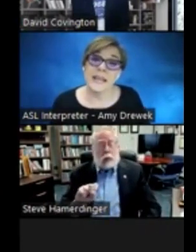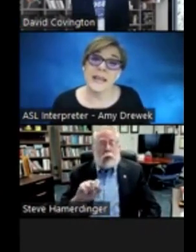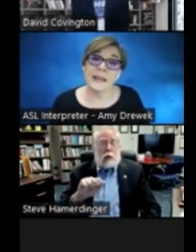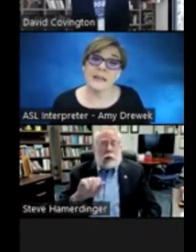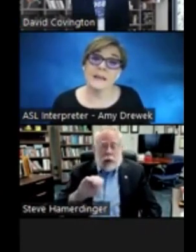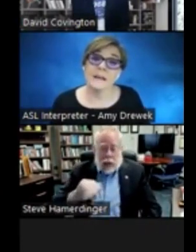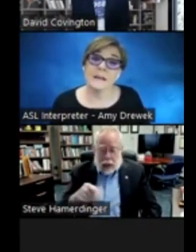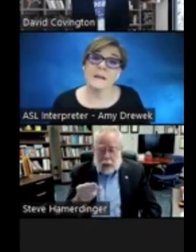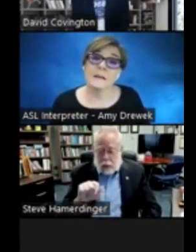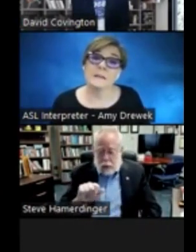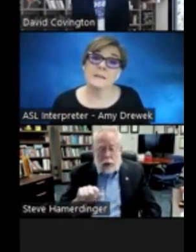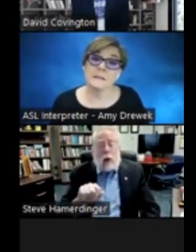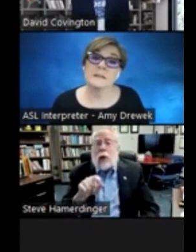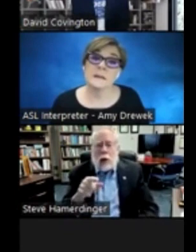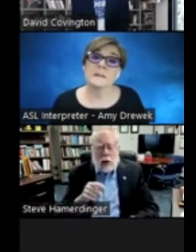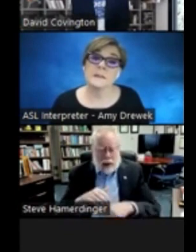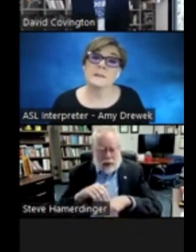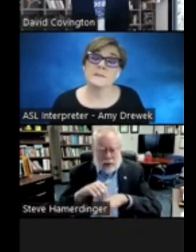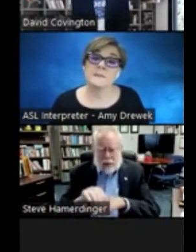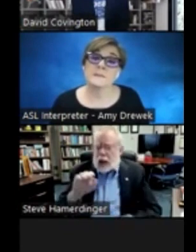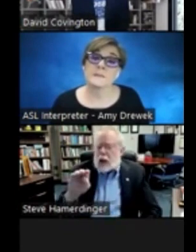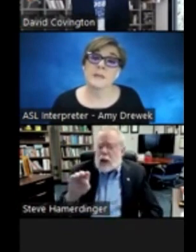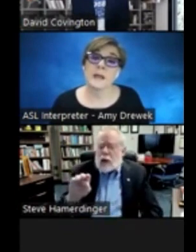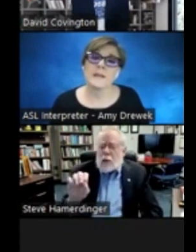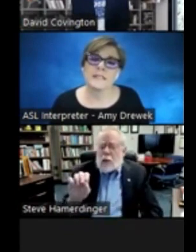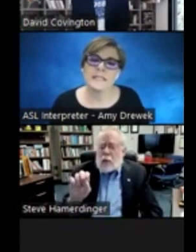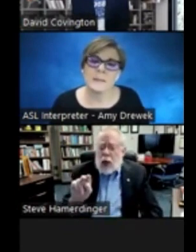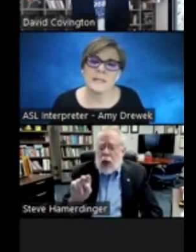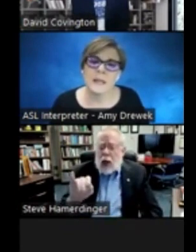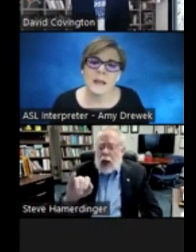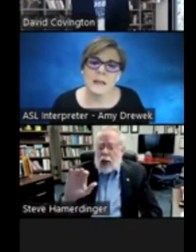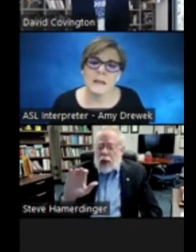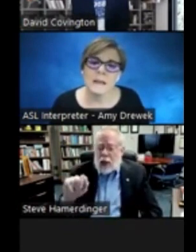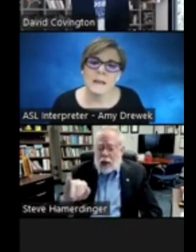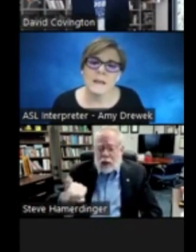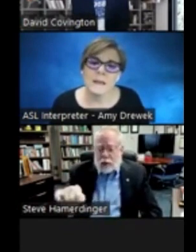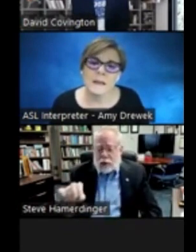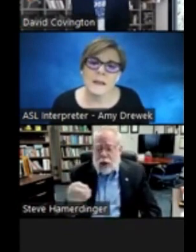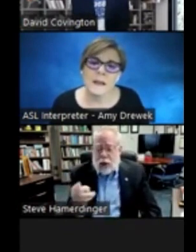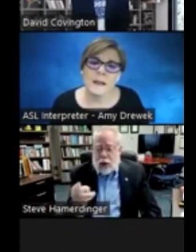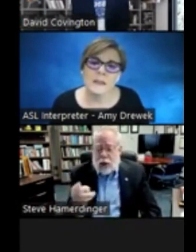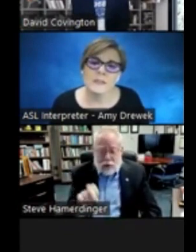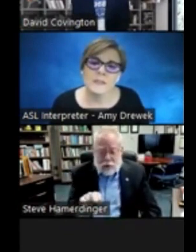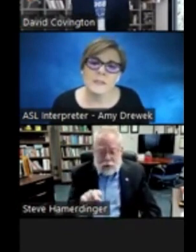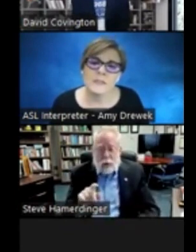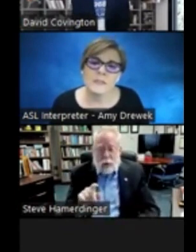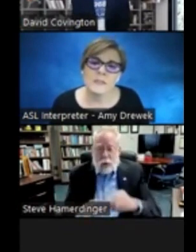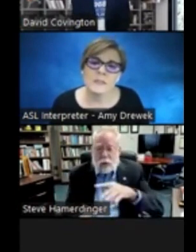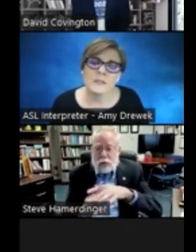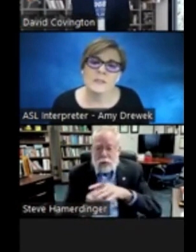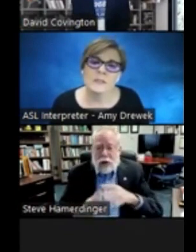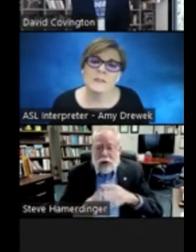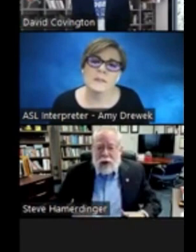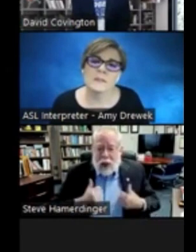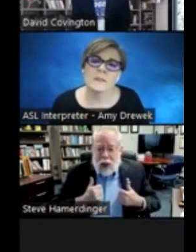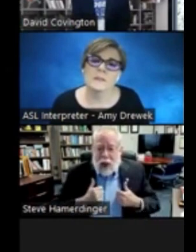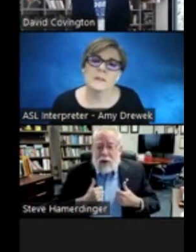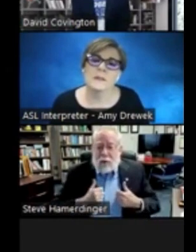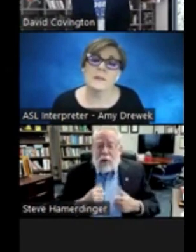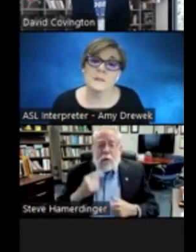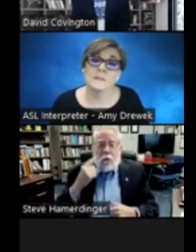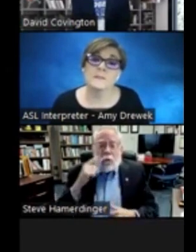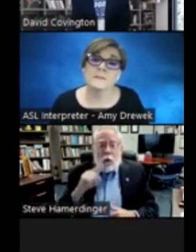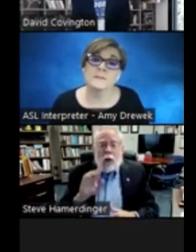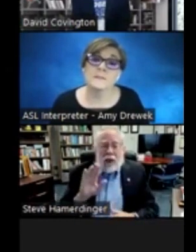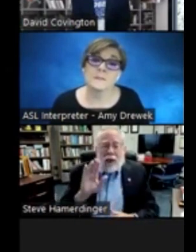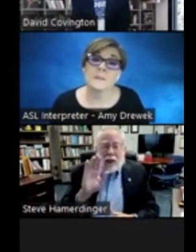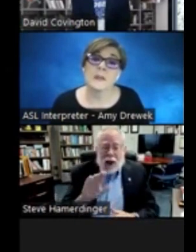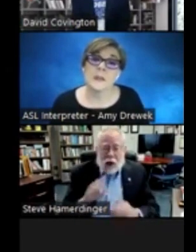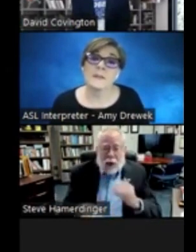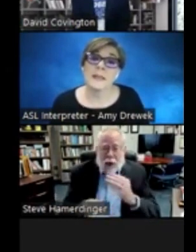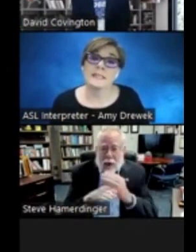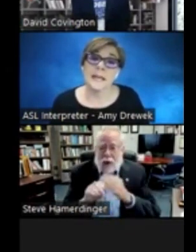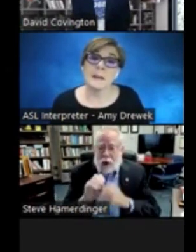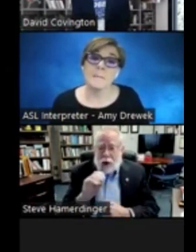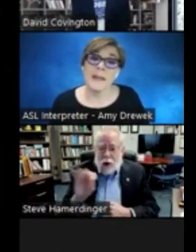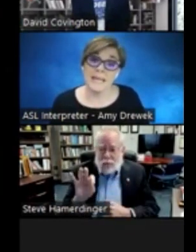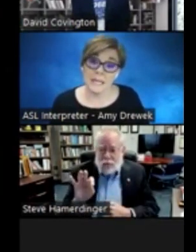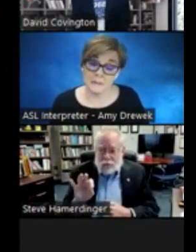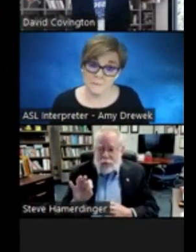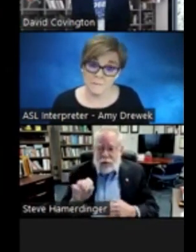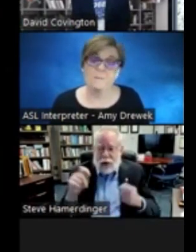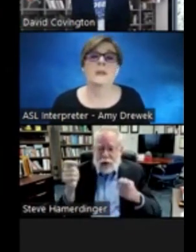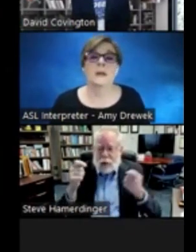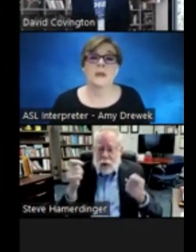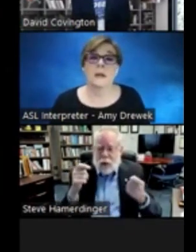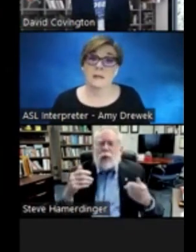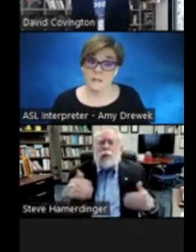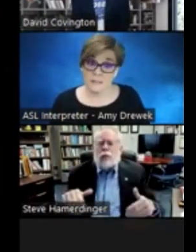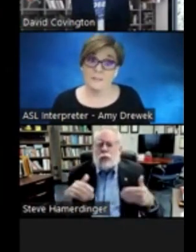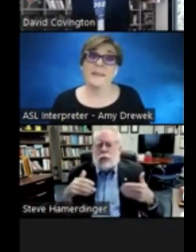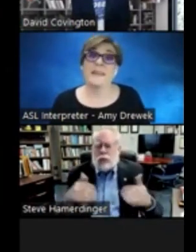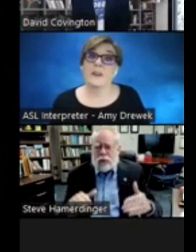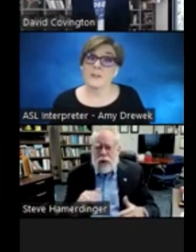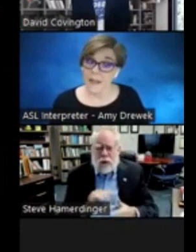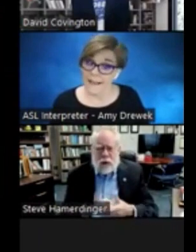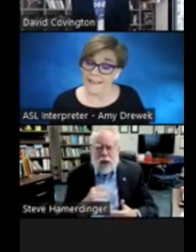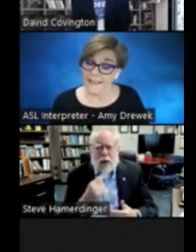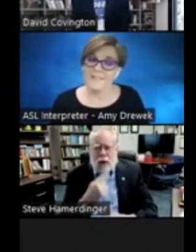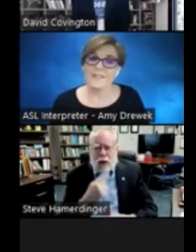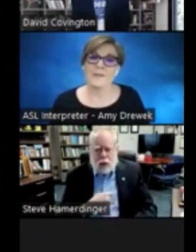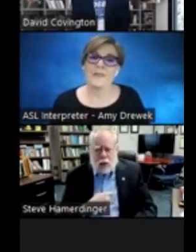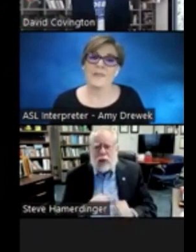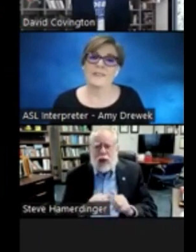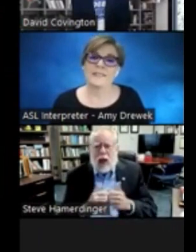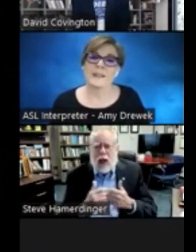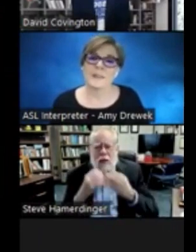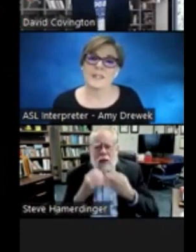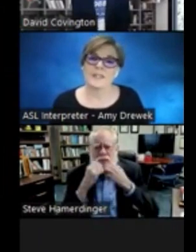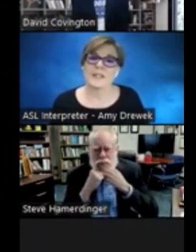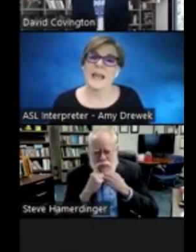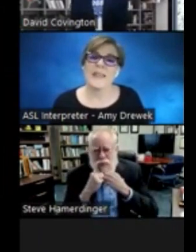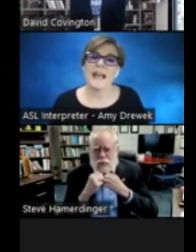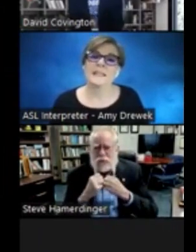DAY OF SAMHSA -- THEY SENT MEGAN TO BE THERE LIVE FOR THE CELEBRATION.